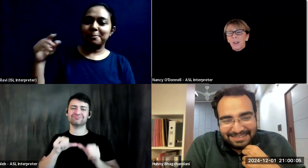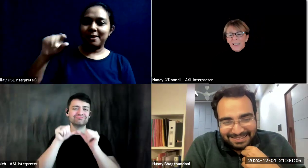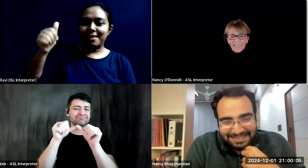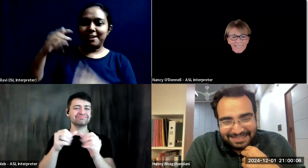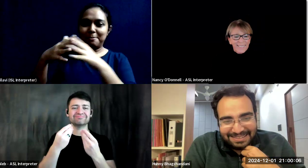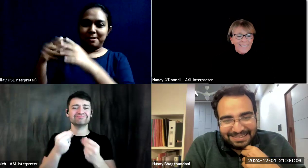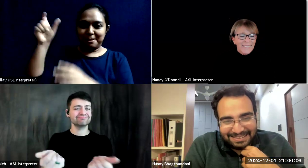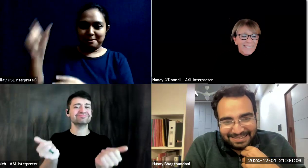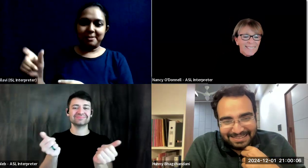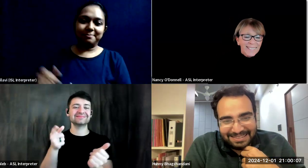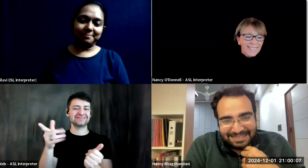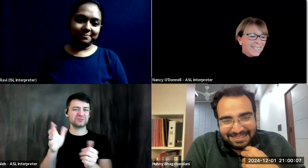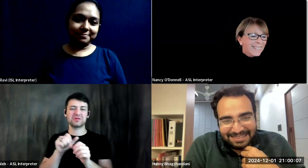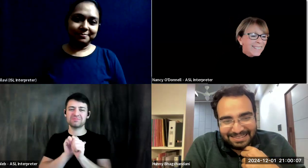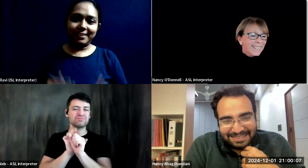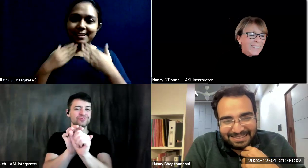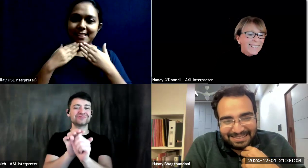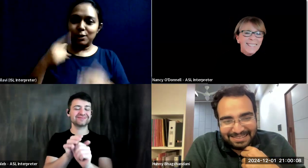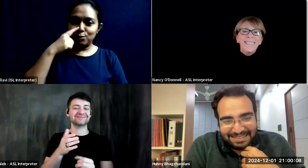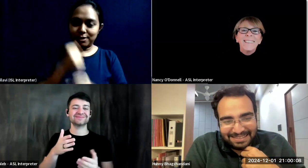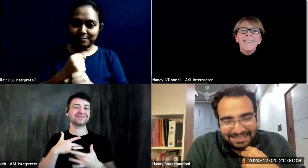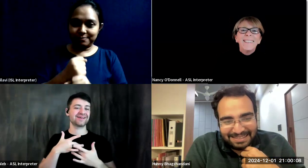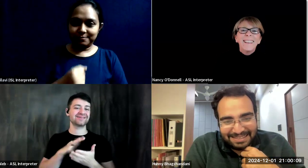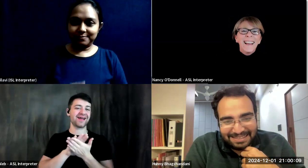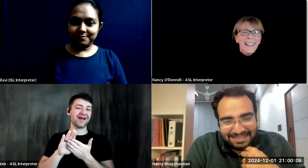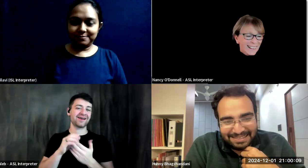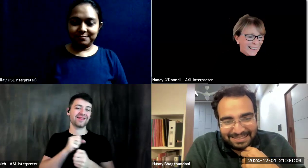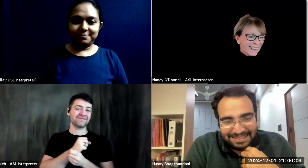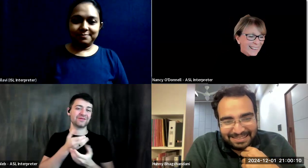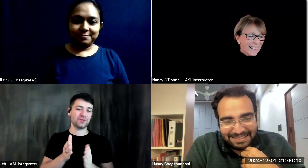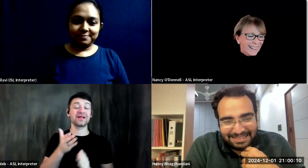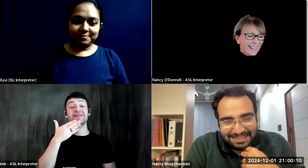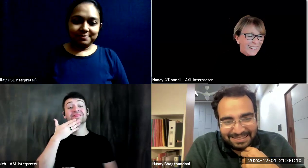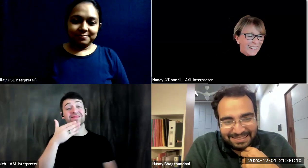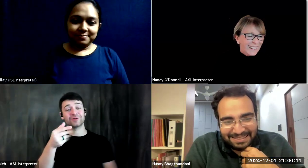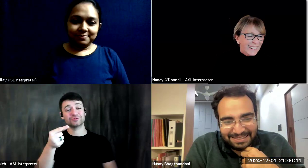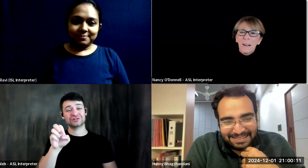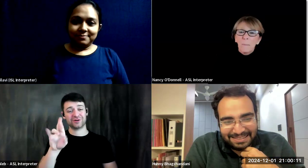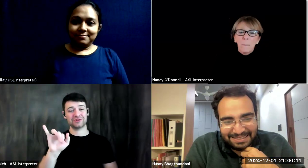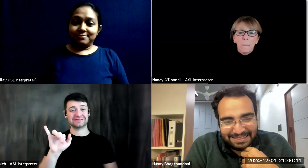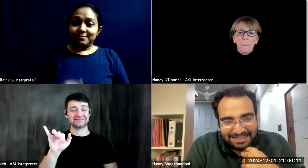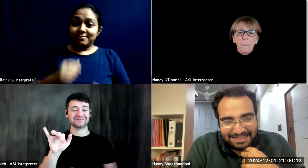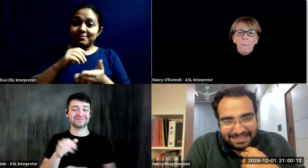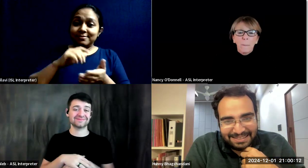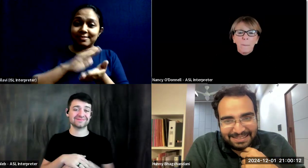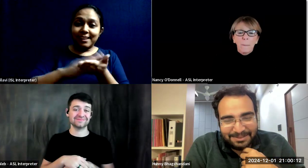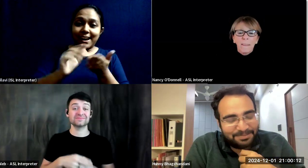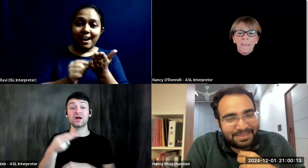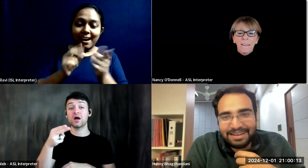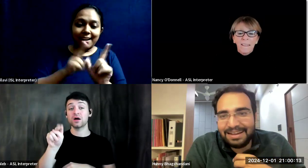Thank you, Geri. [Geri speaking] Hunny, any last words from you?